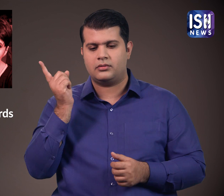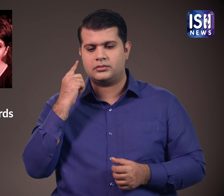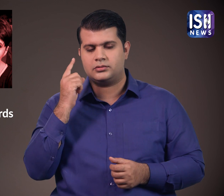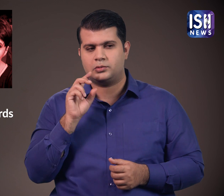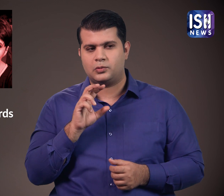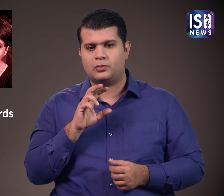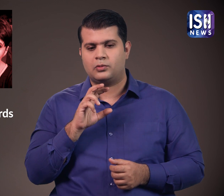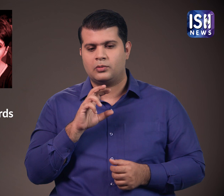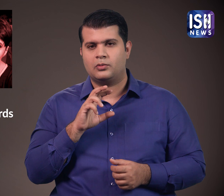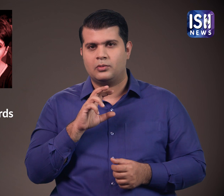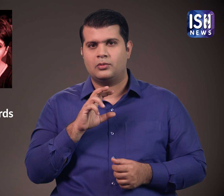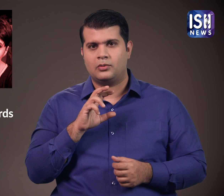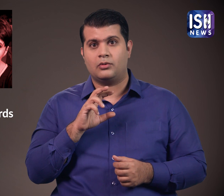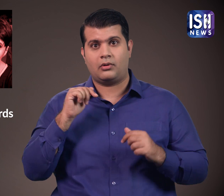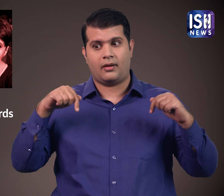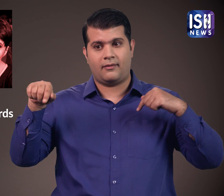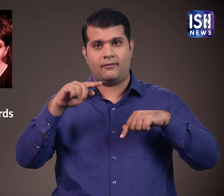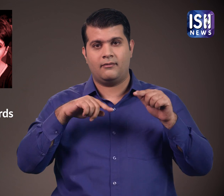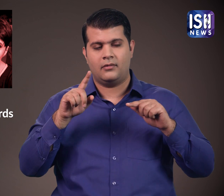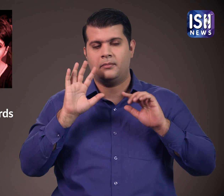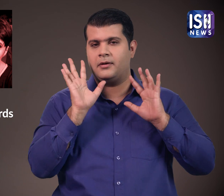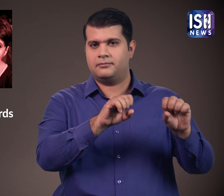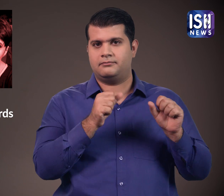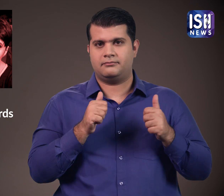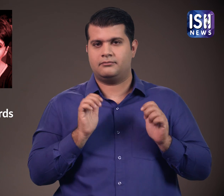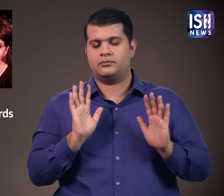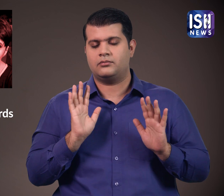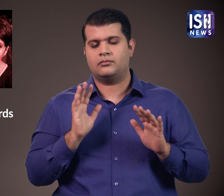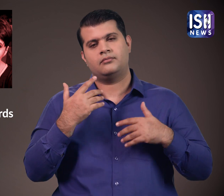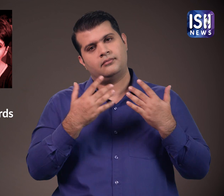Cops stationed at the bar heard everything but did not arrest him.